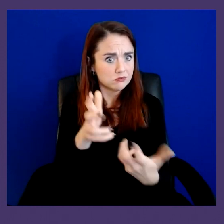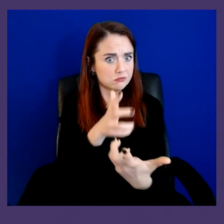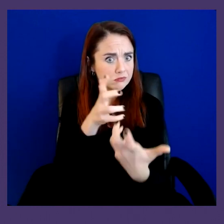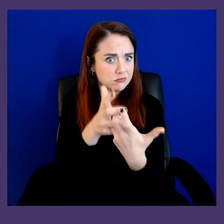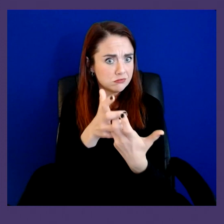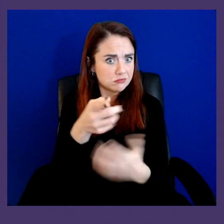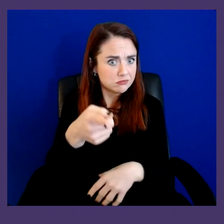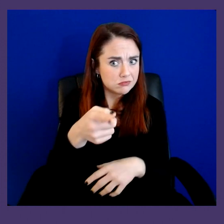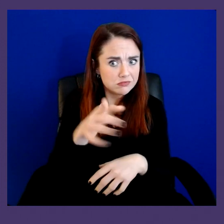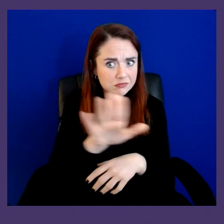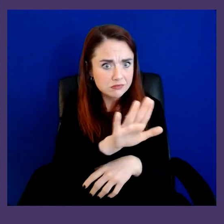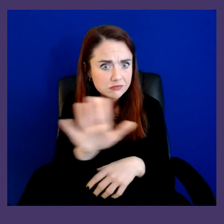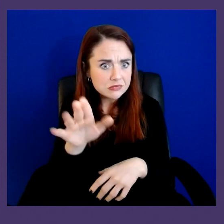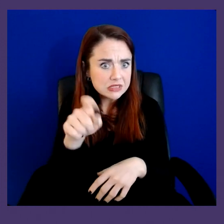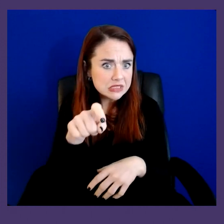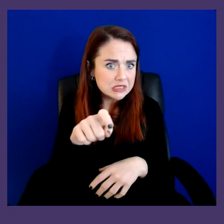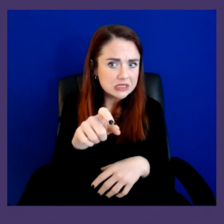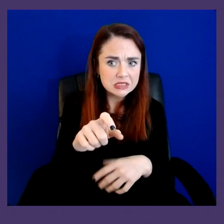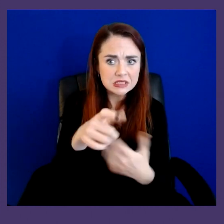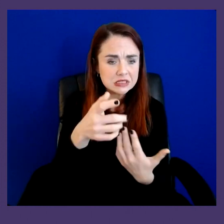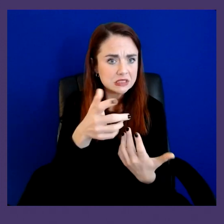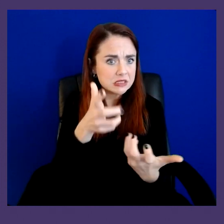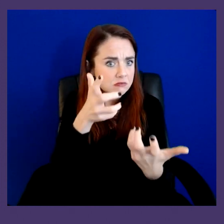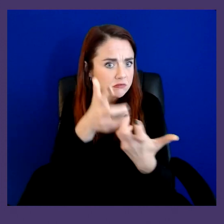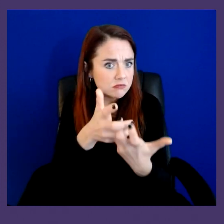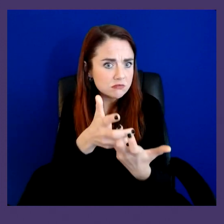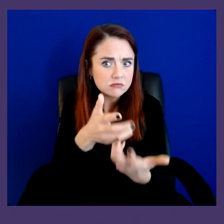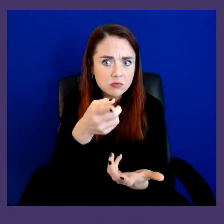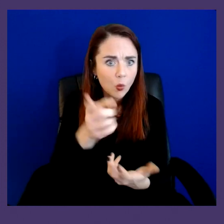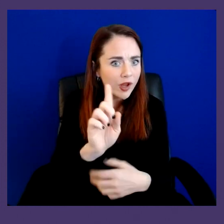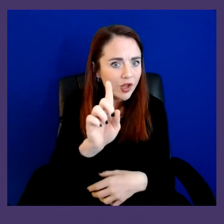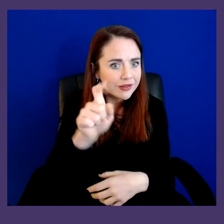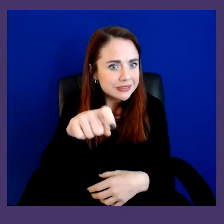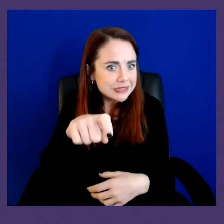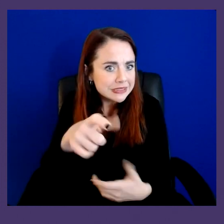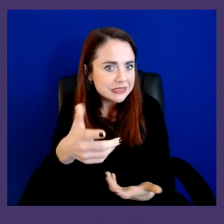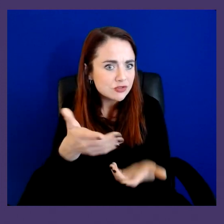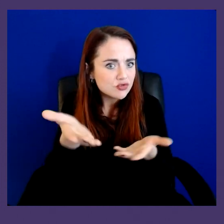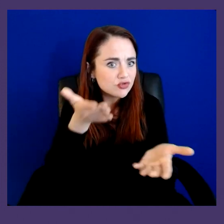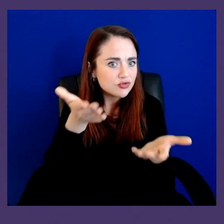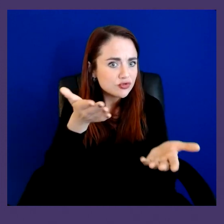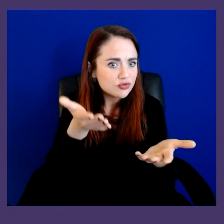where they see a use for our service. So it makes a ton of sense to have